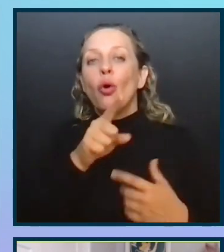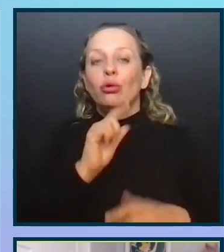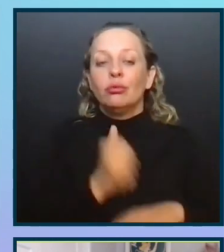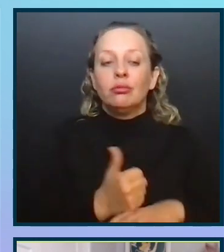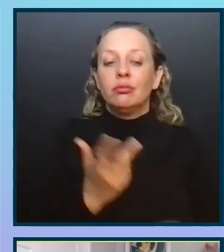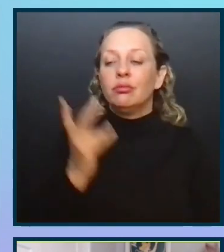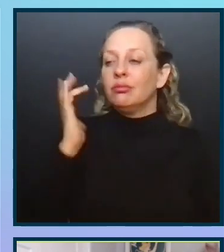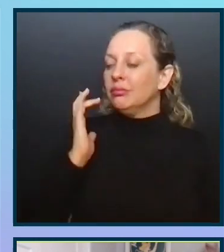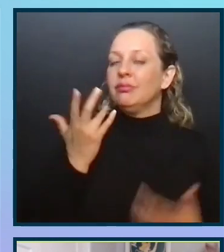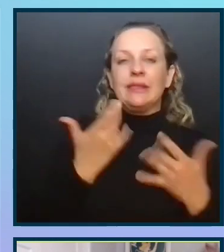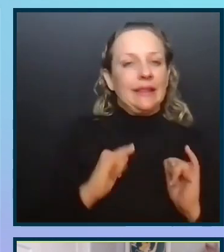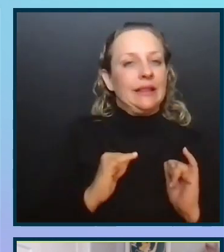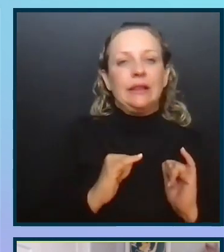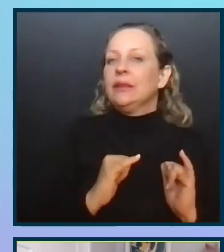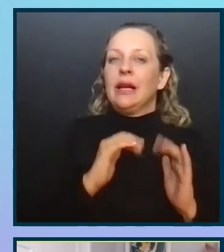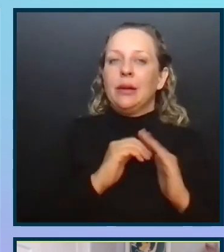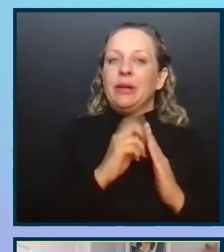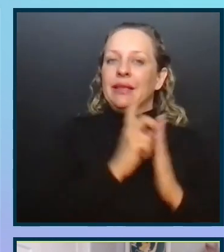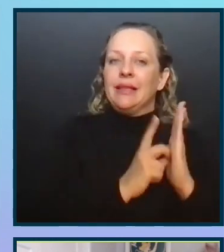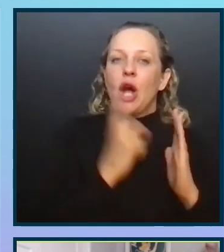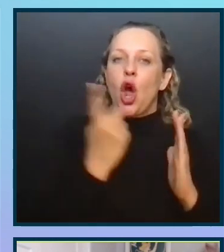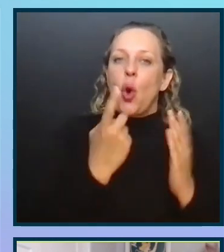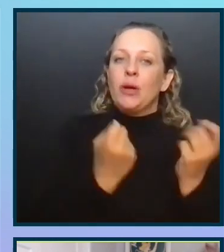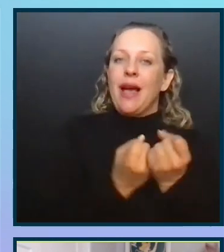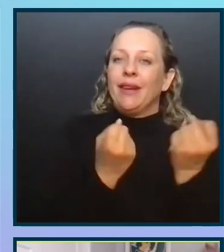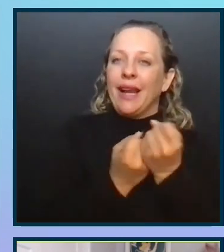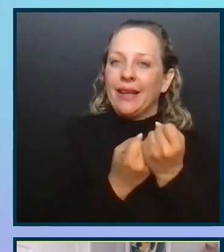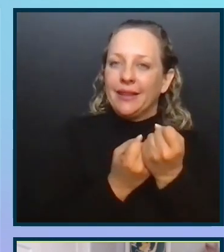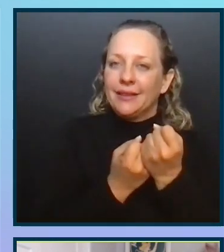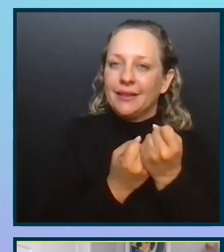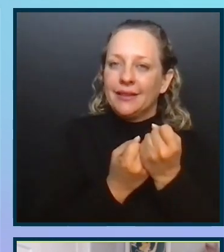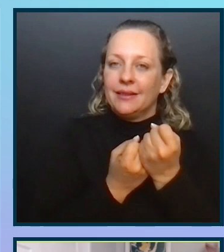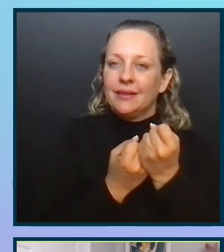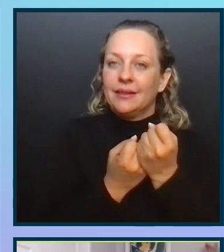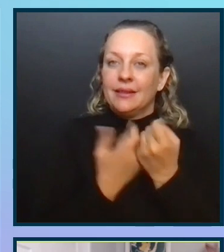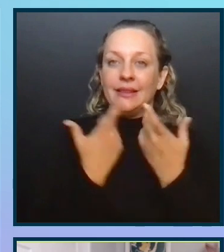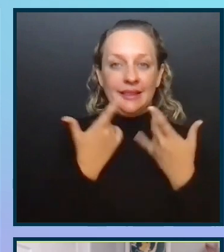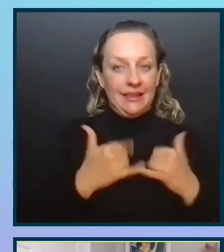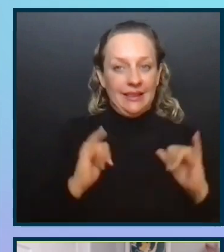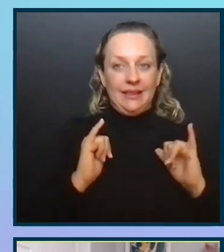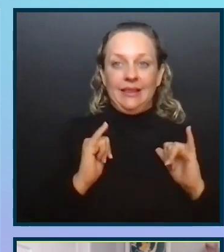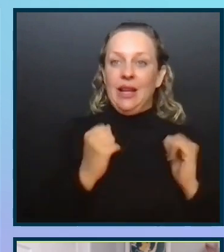accessibility designers are always advocating. The same way we are always advocating for all users.